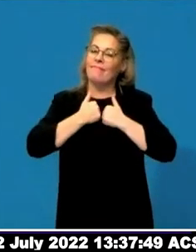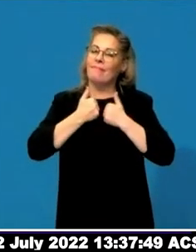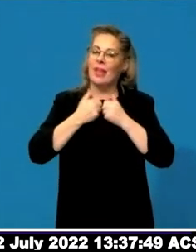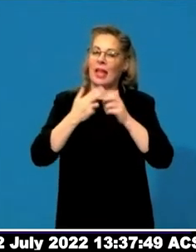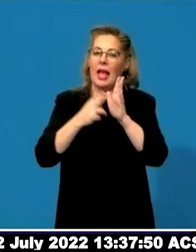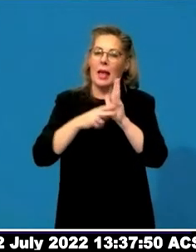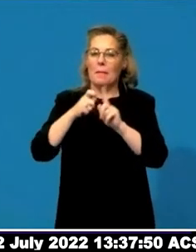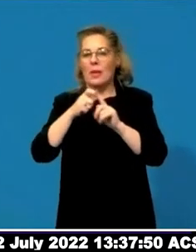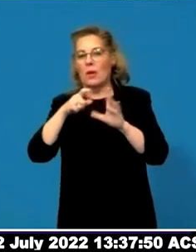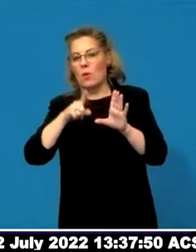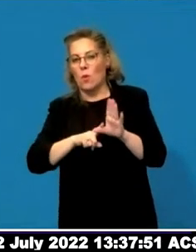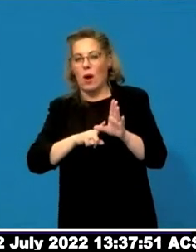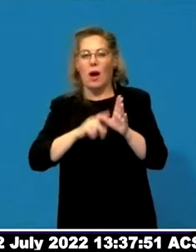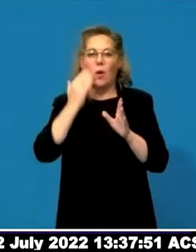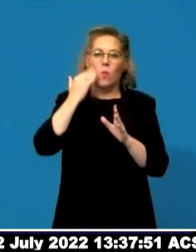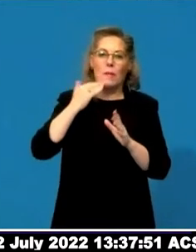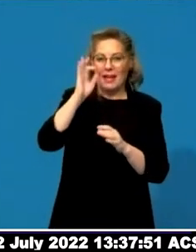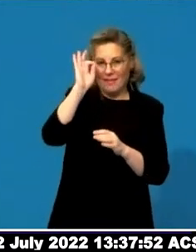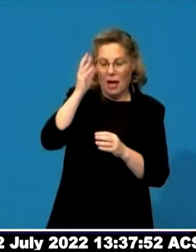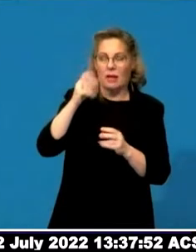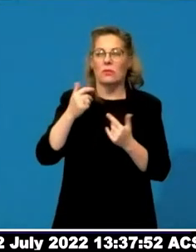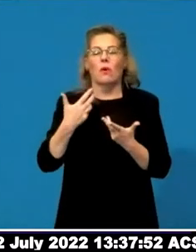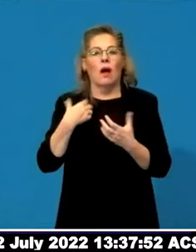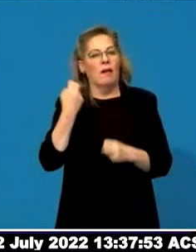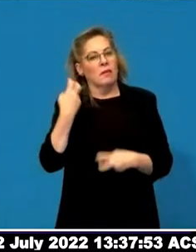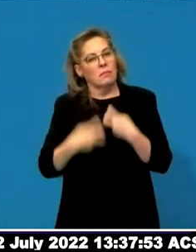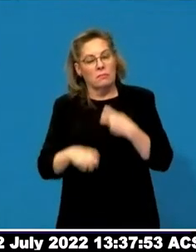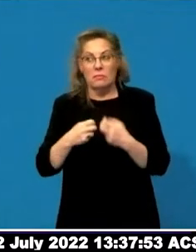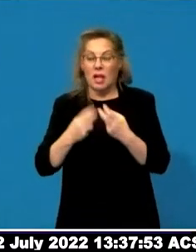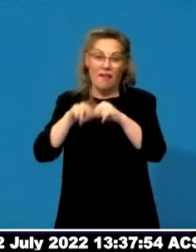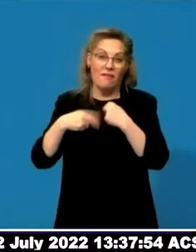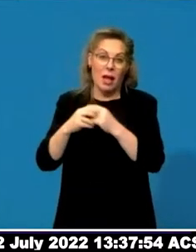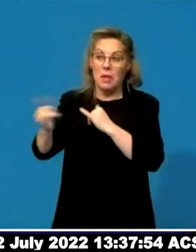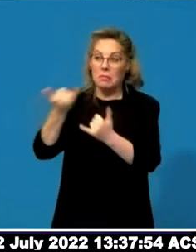families ringing us up and families coming into NPY,